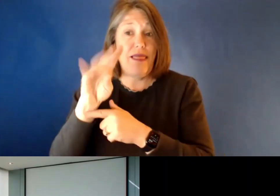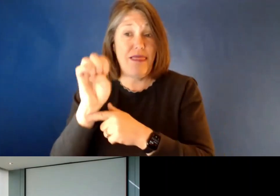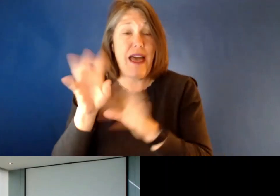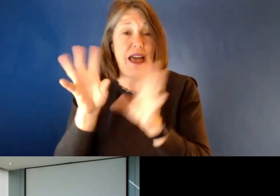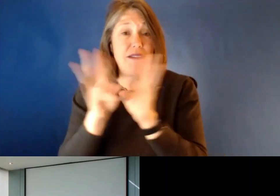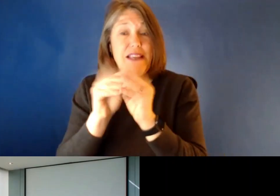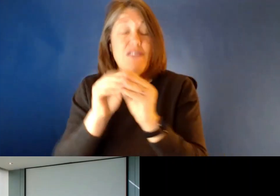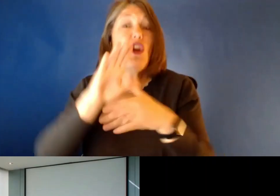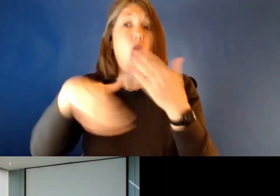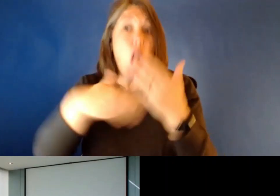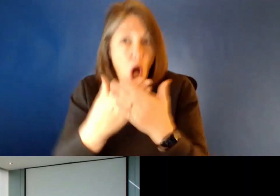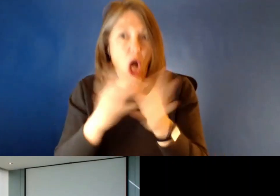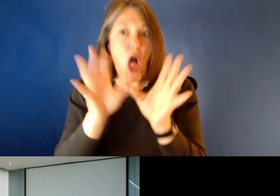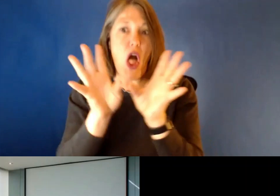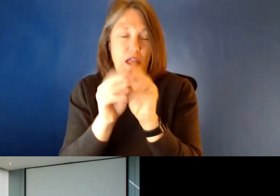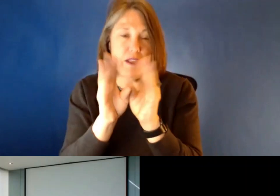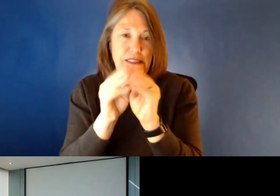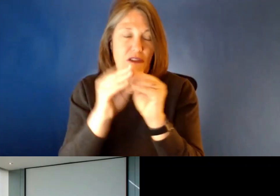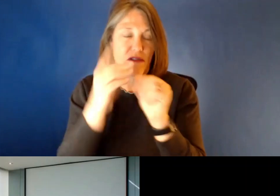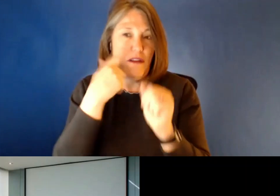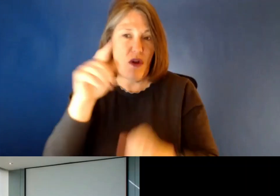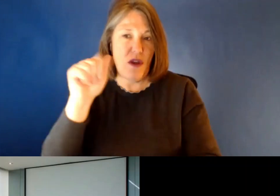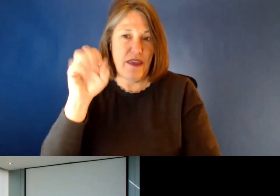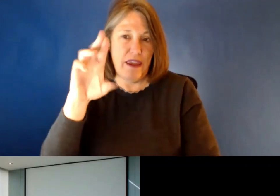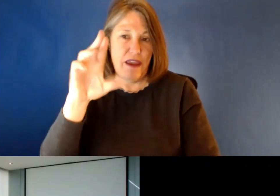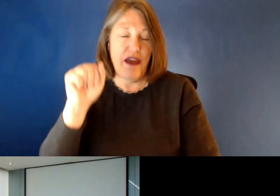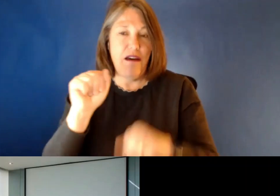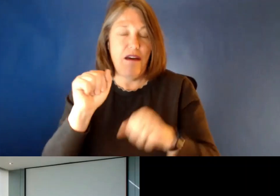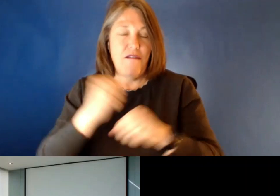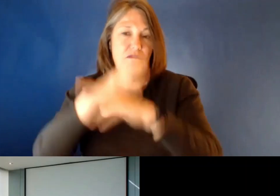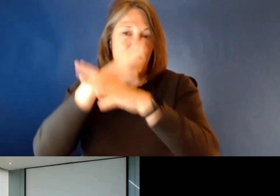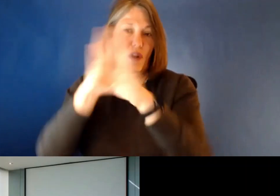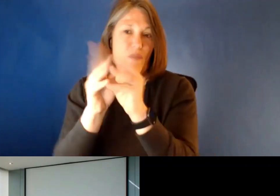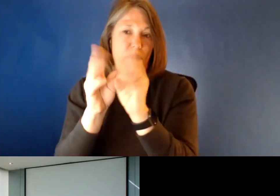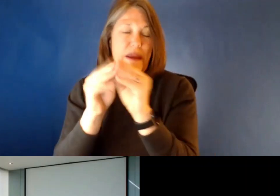06:14:54 at the AERA virtual meeting will be live.